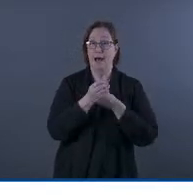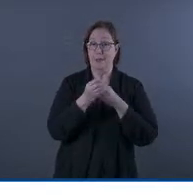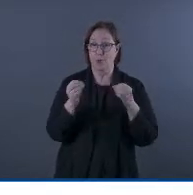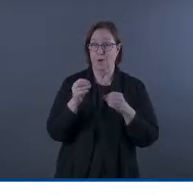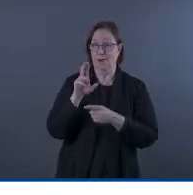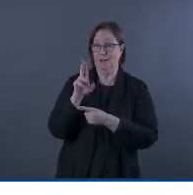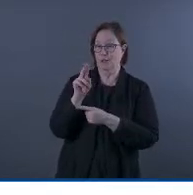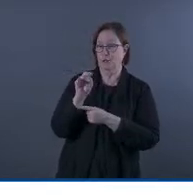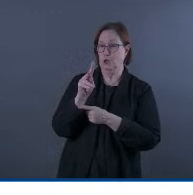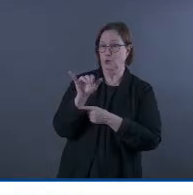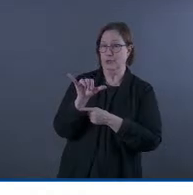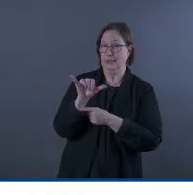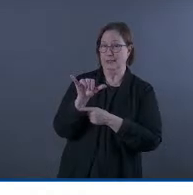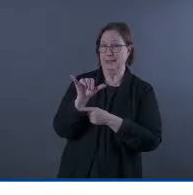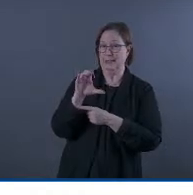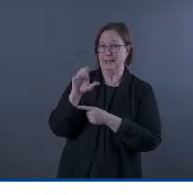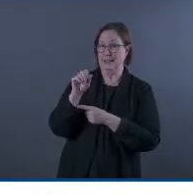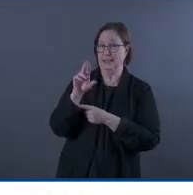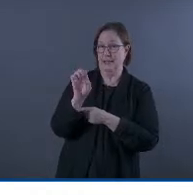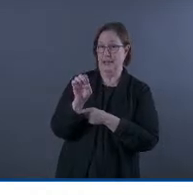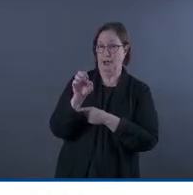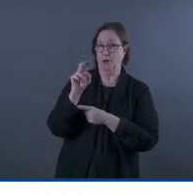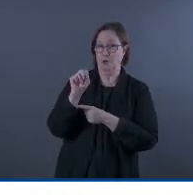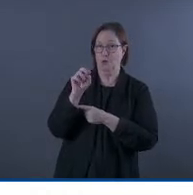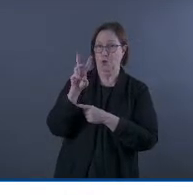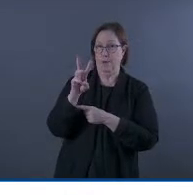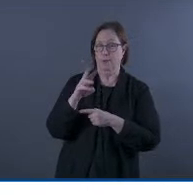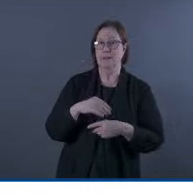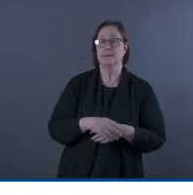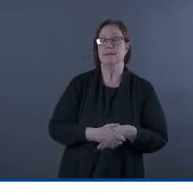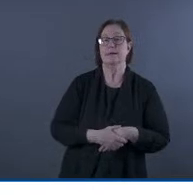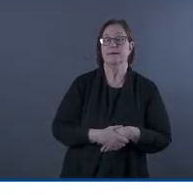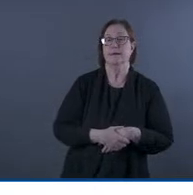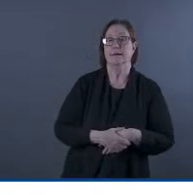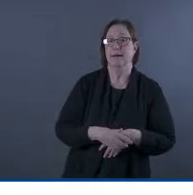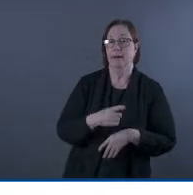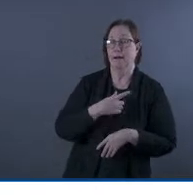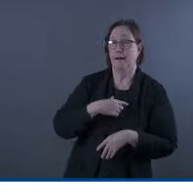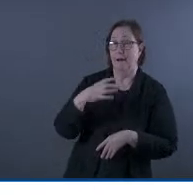as Erika mentioned, besides being the chair for the community vaccine clinic, I'm also